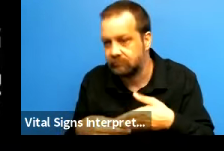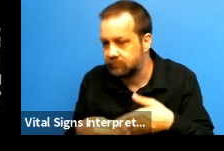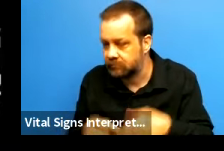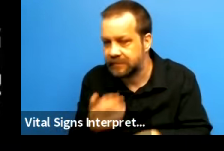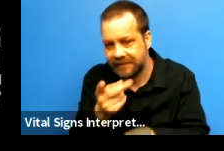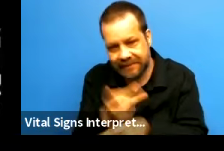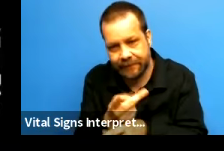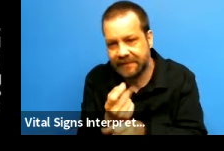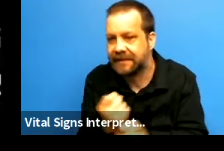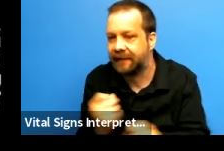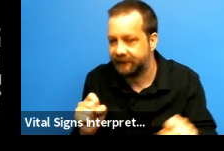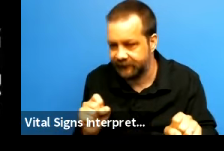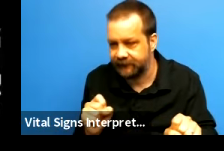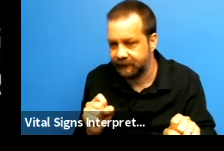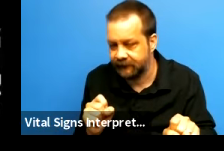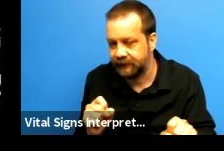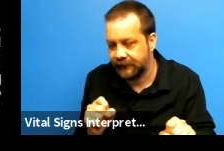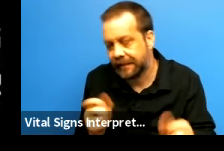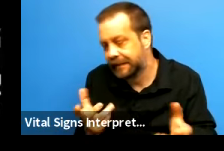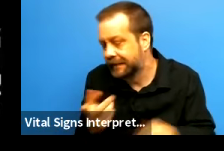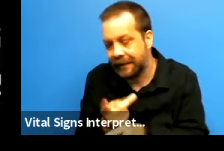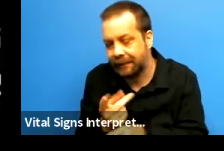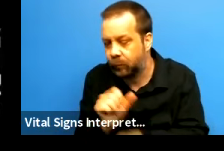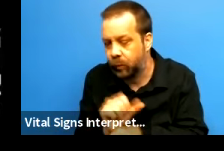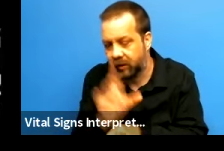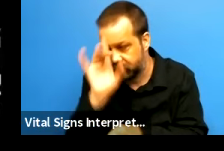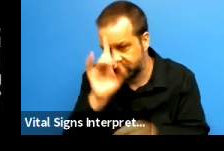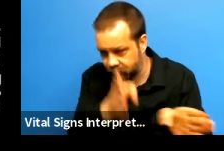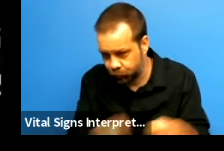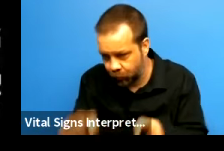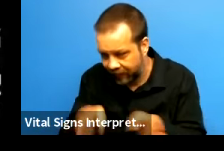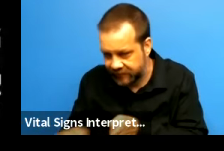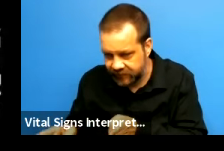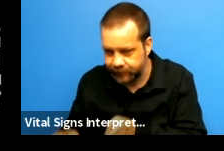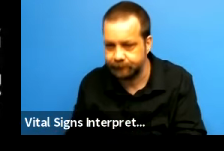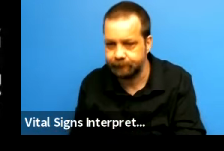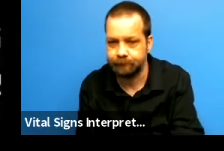and continue working on your strategies in order to do so.